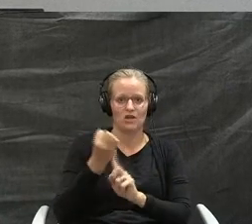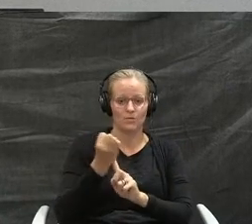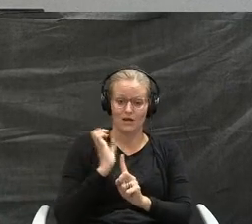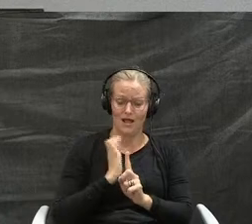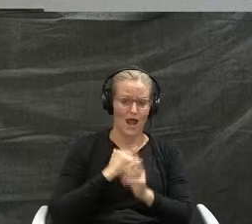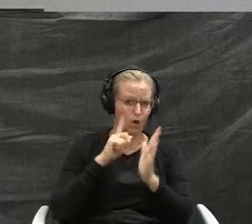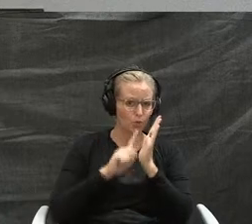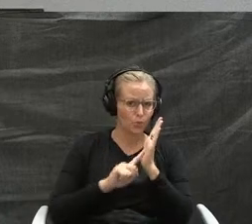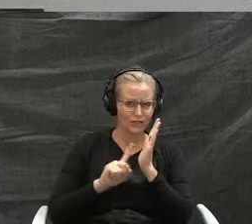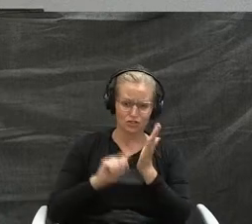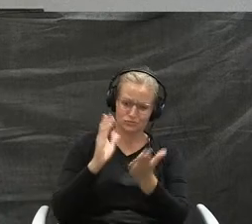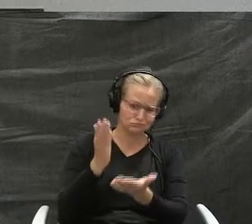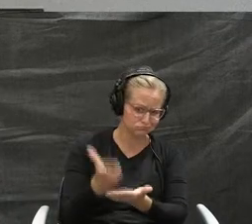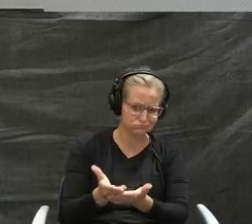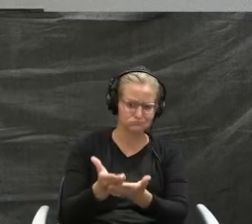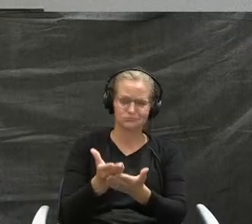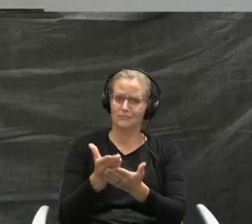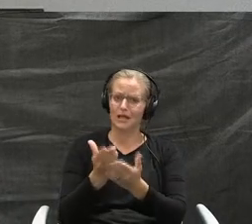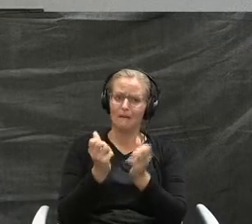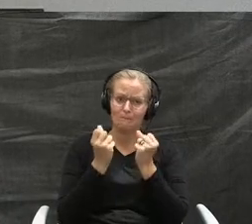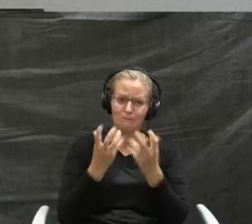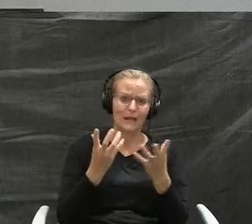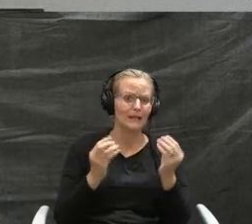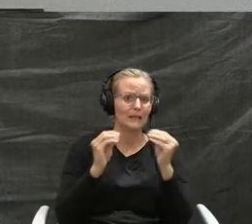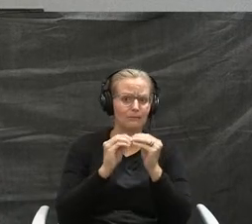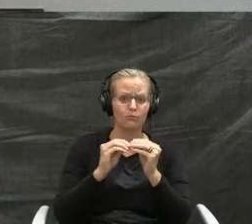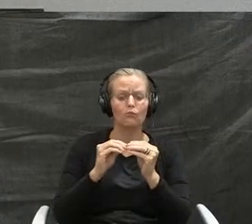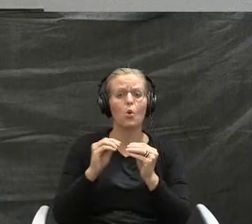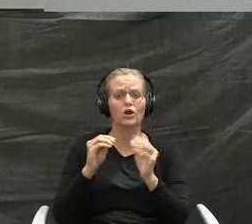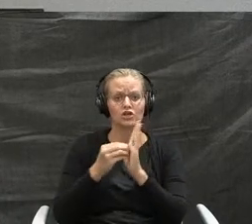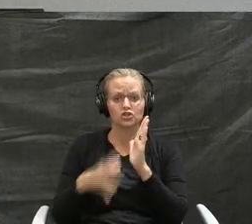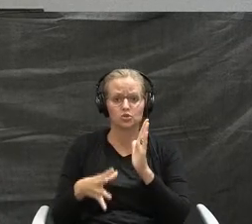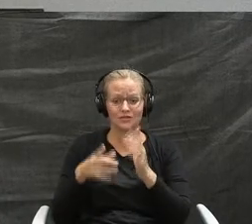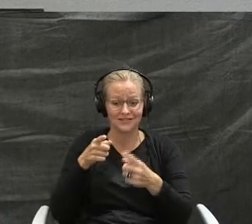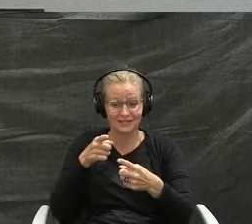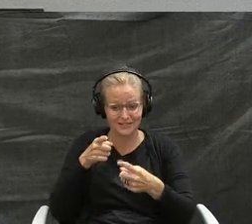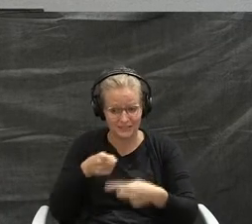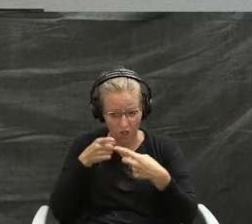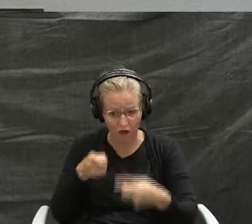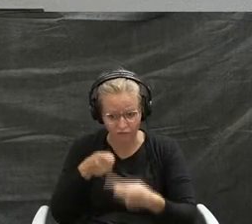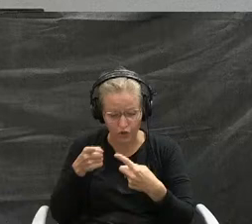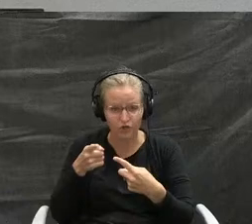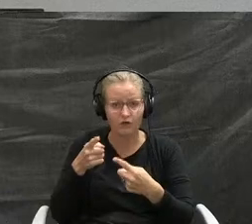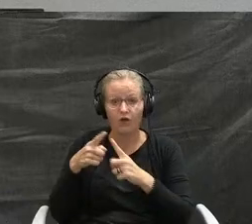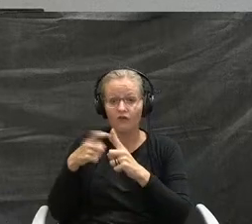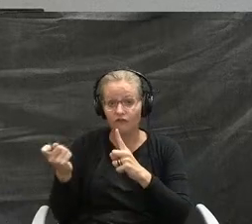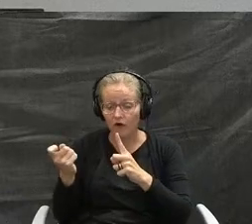suffered from the closure than from the coronavirus. Students need what schools